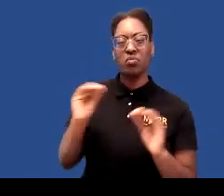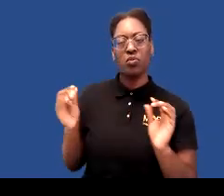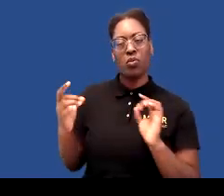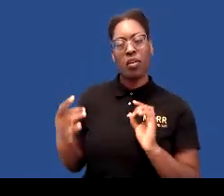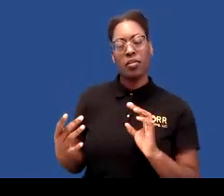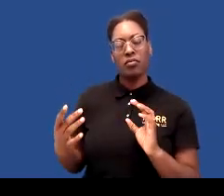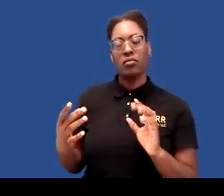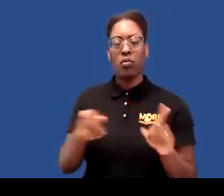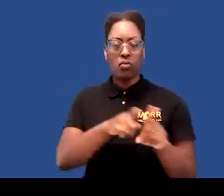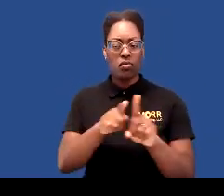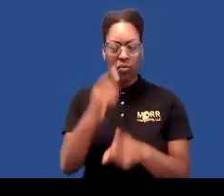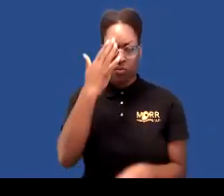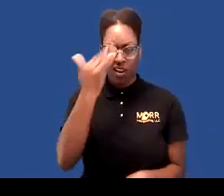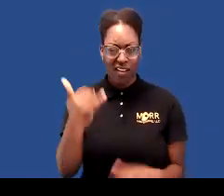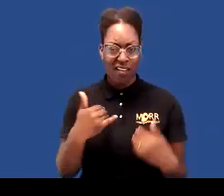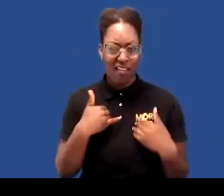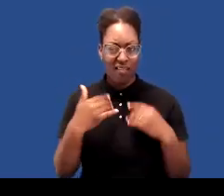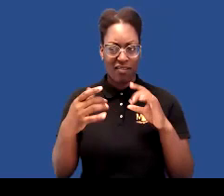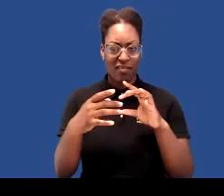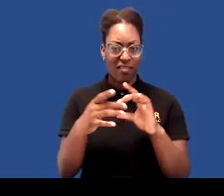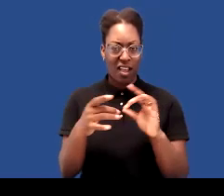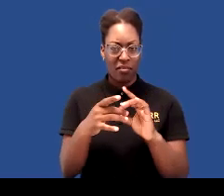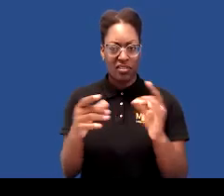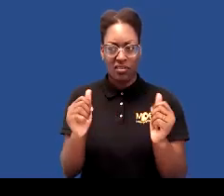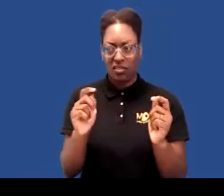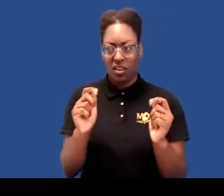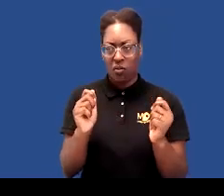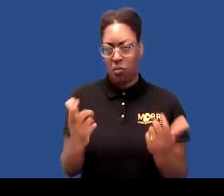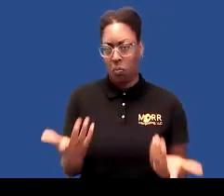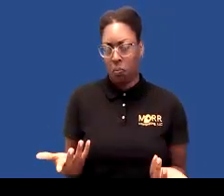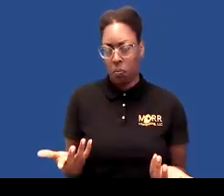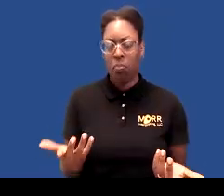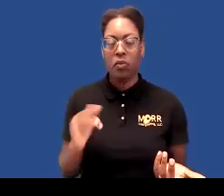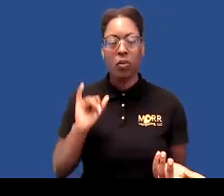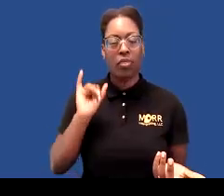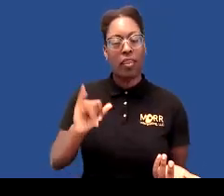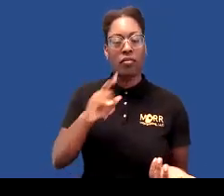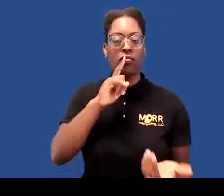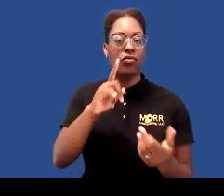For me, trying to uncover that kind of a link is, I think, really important. So thinking about